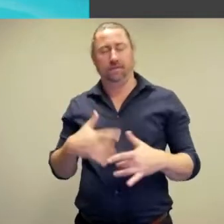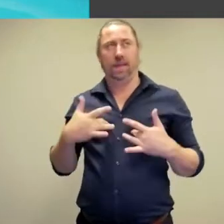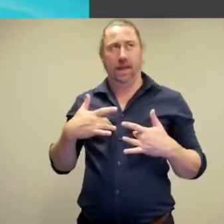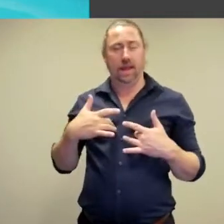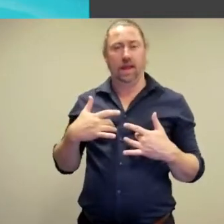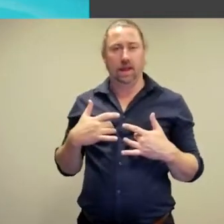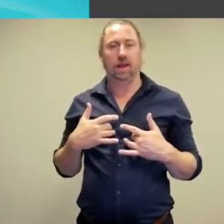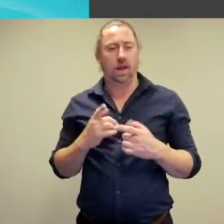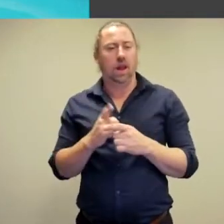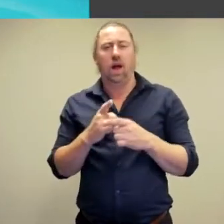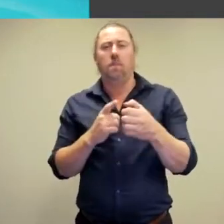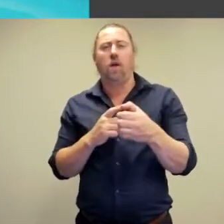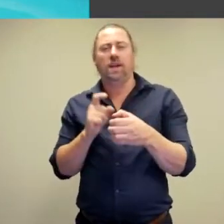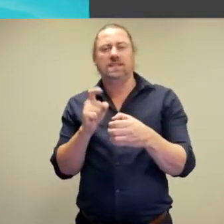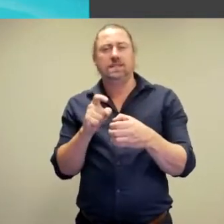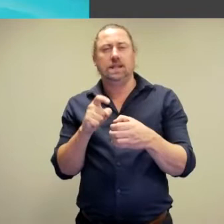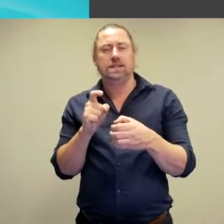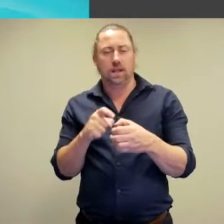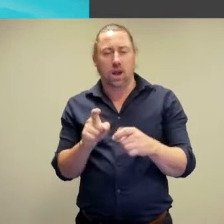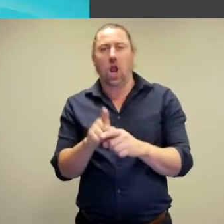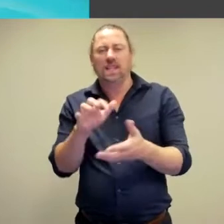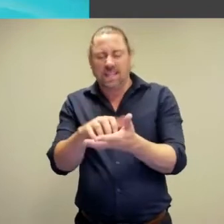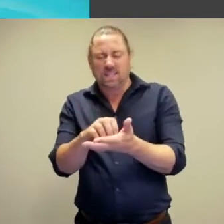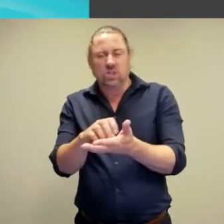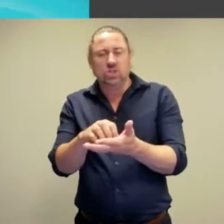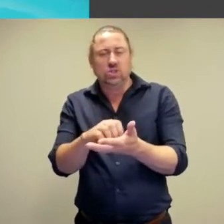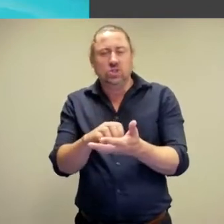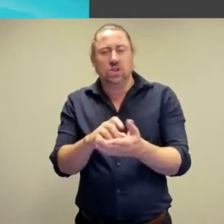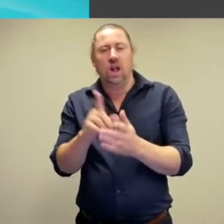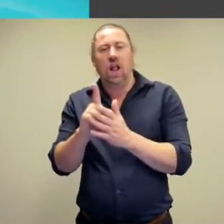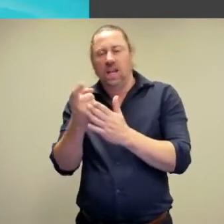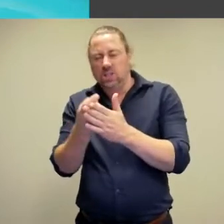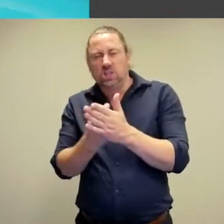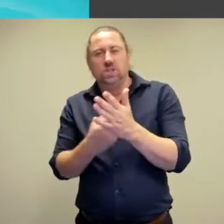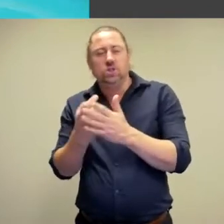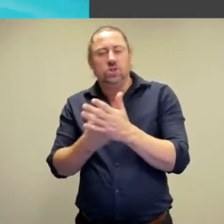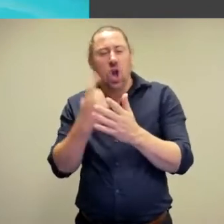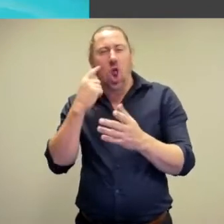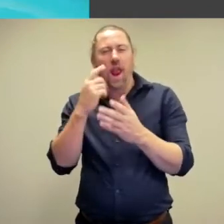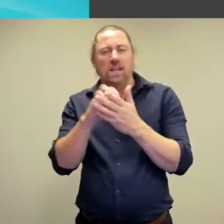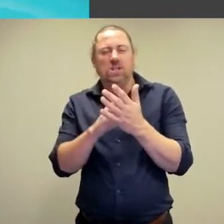tapping, touching,